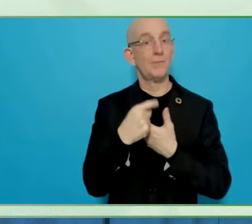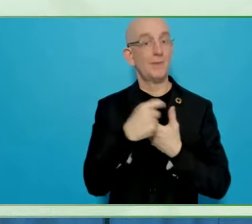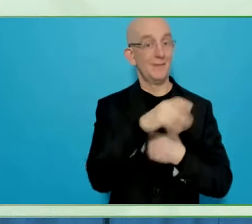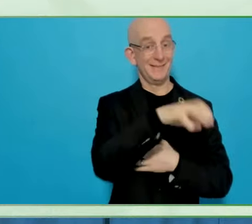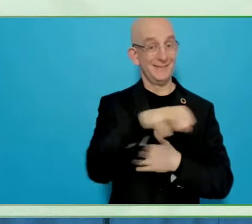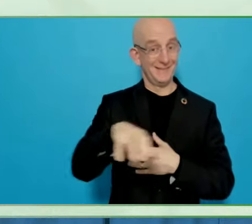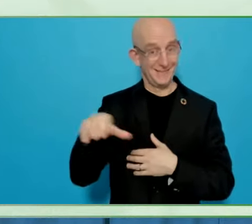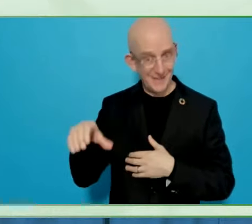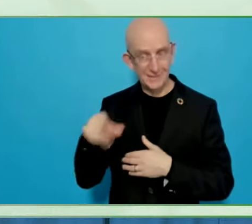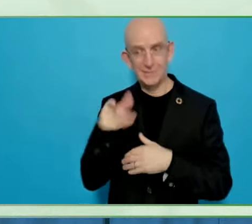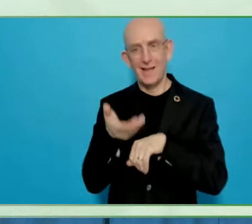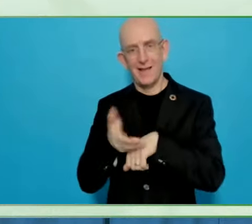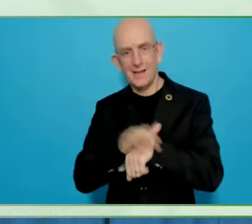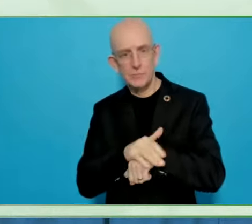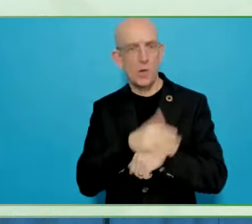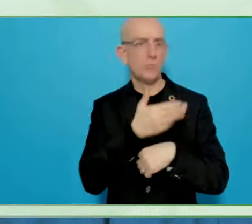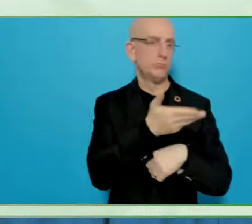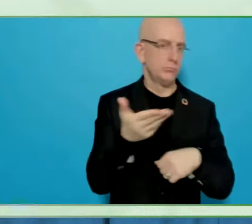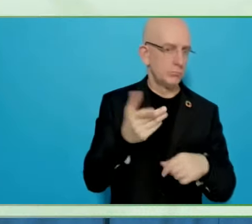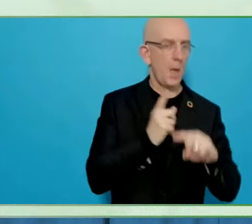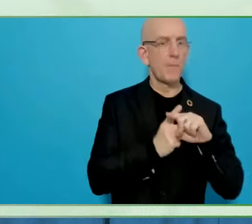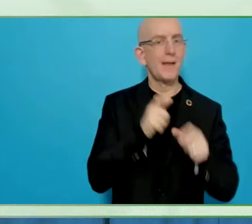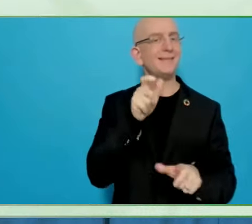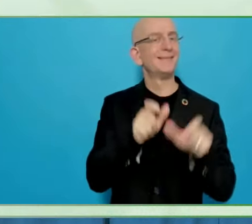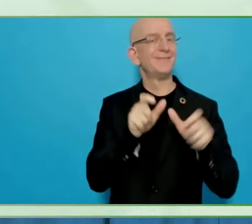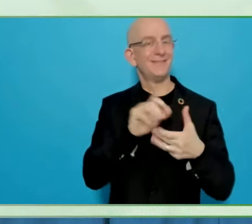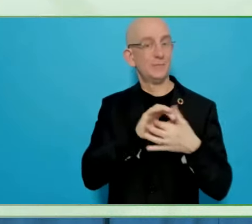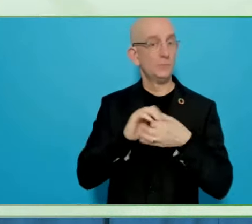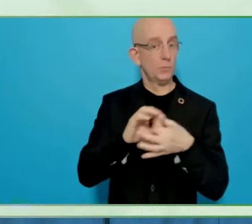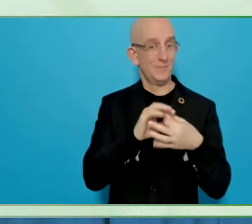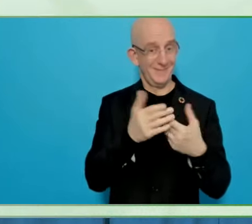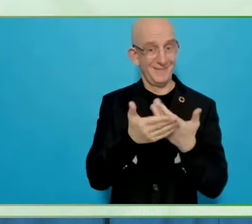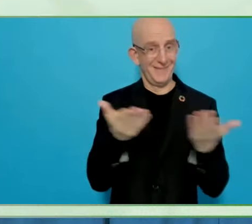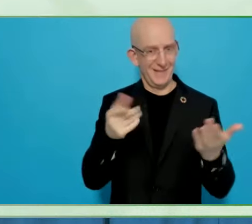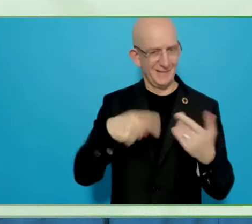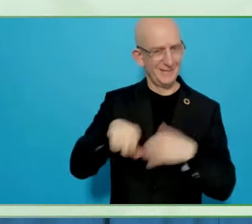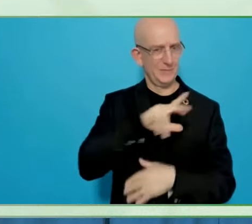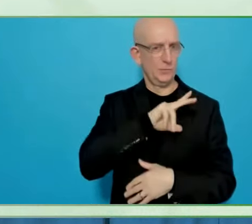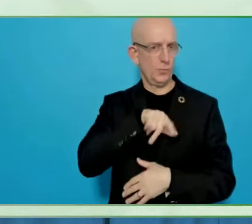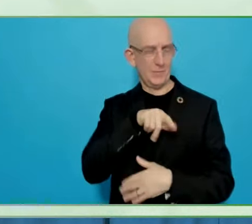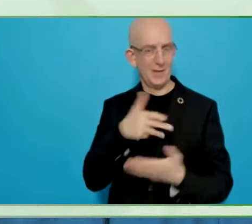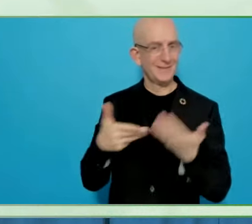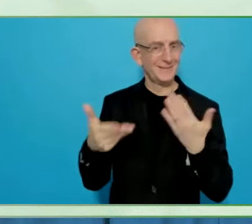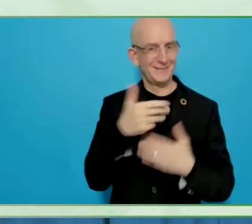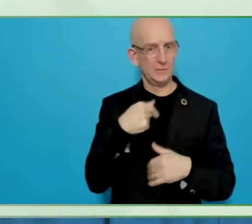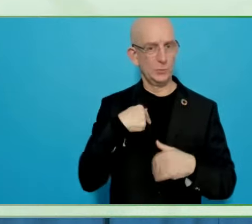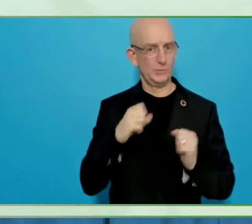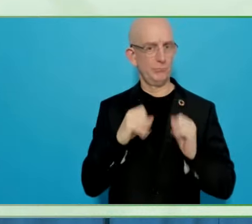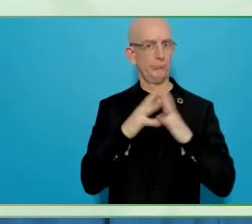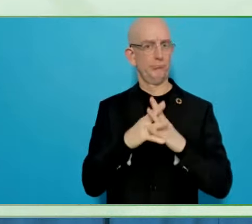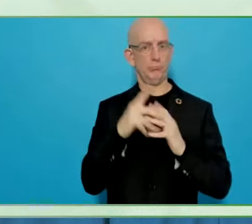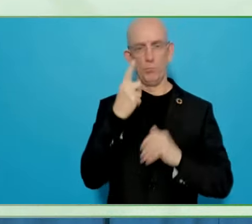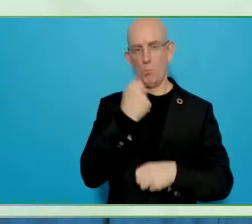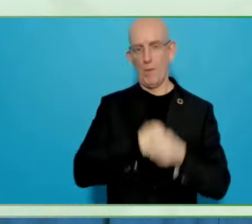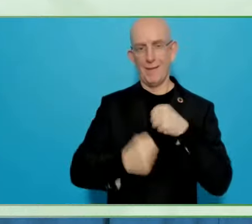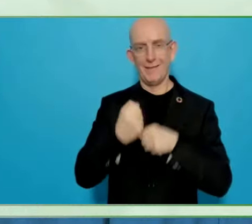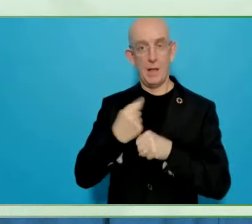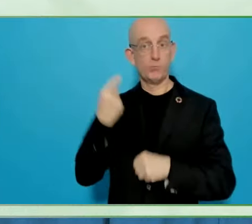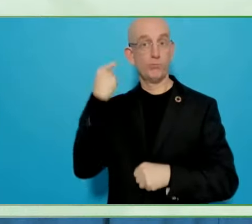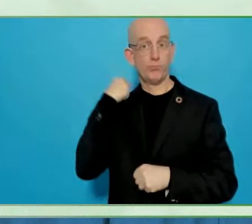And we also took into account the European Parliament forward to